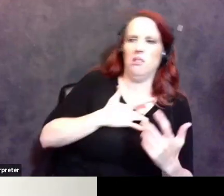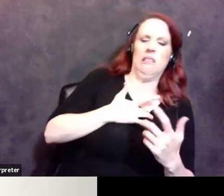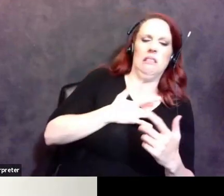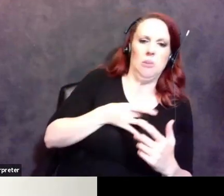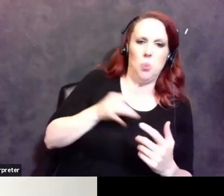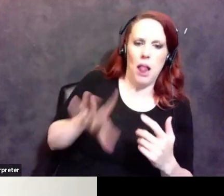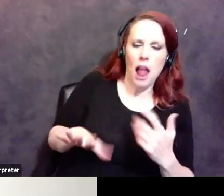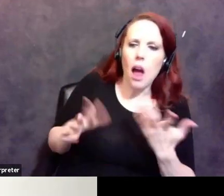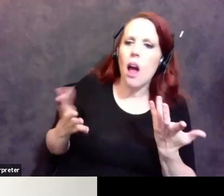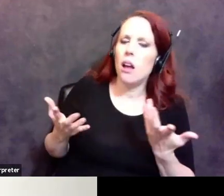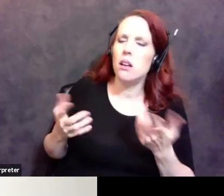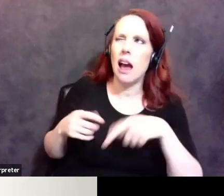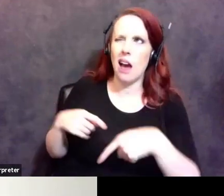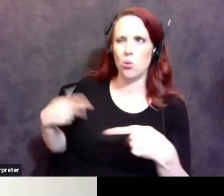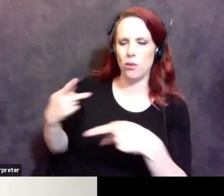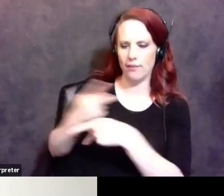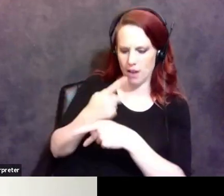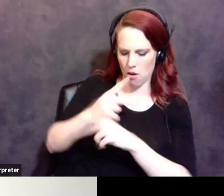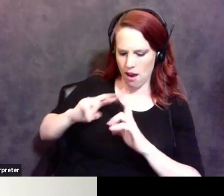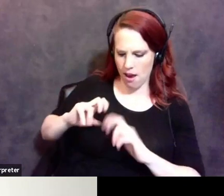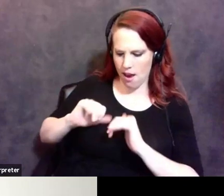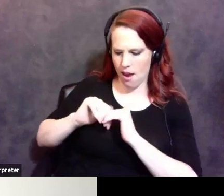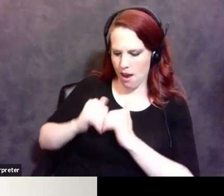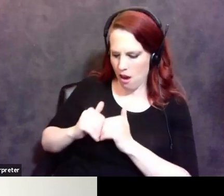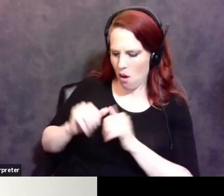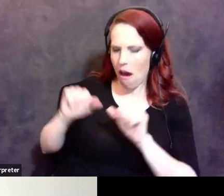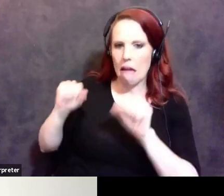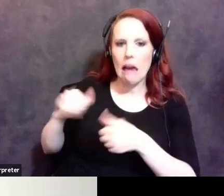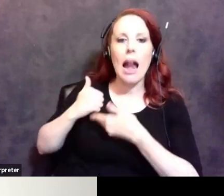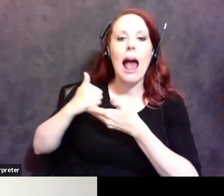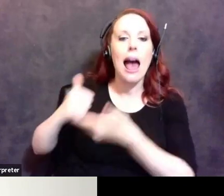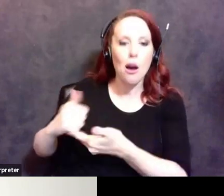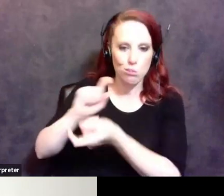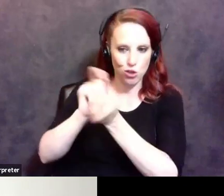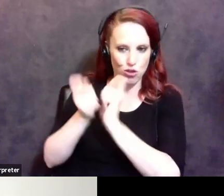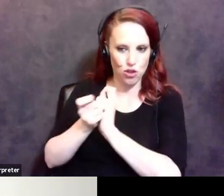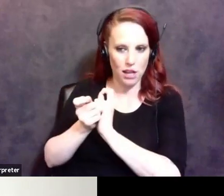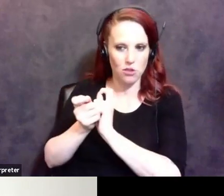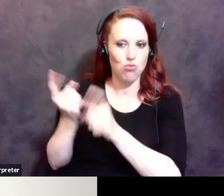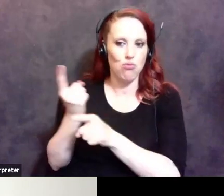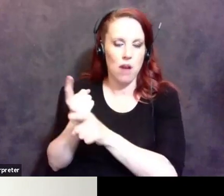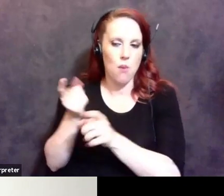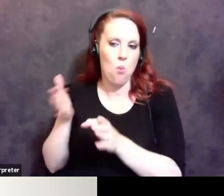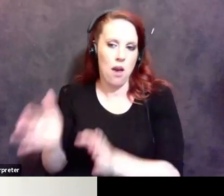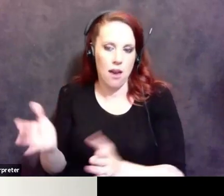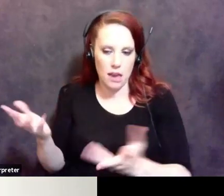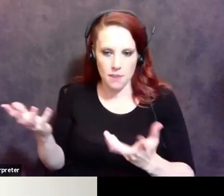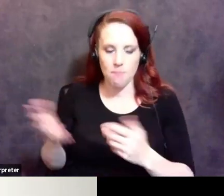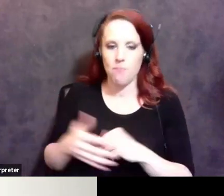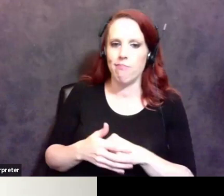way, figure out what you can do to help them do it the right way. So that's not usually